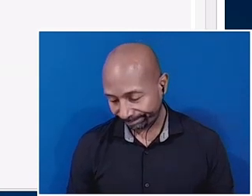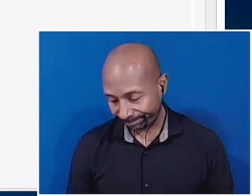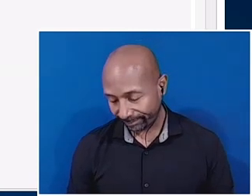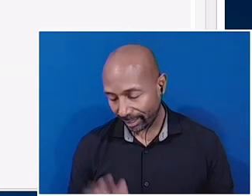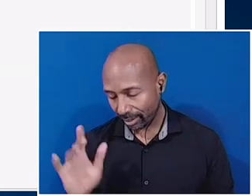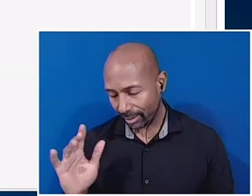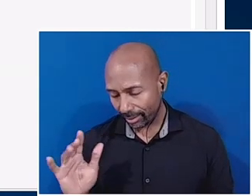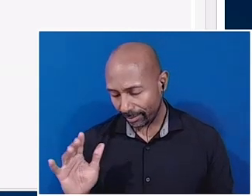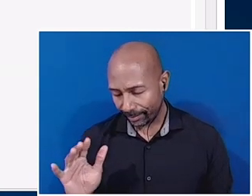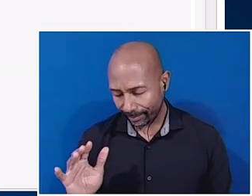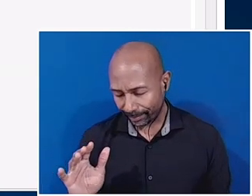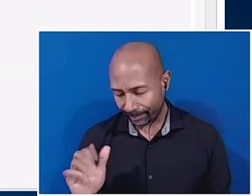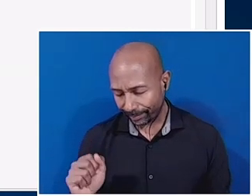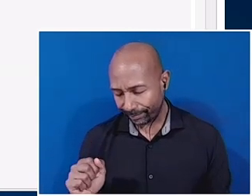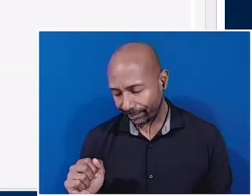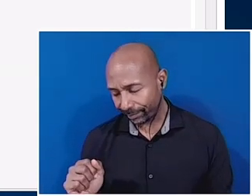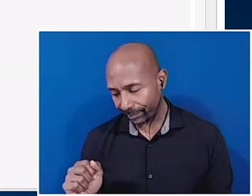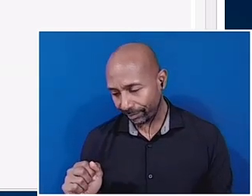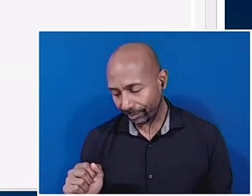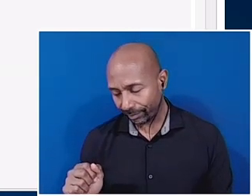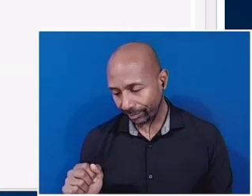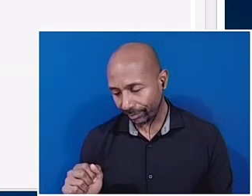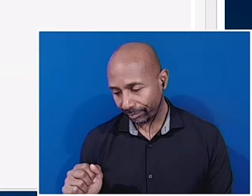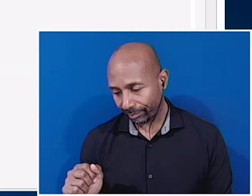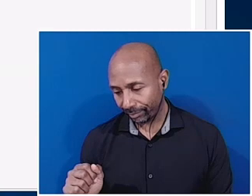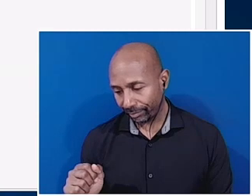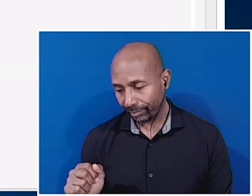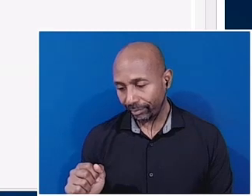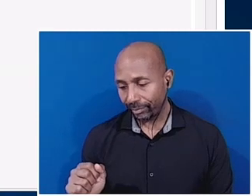something about the regulations being clear enough already.